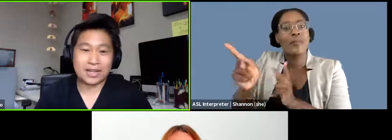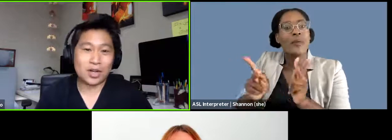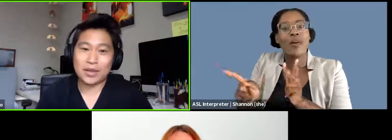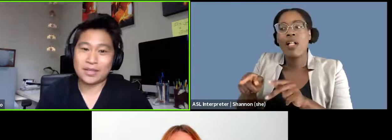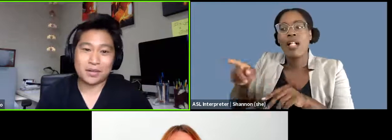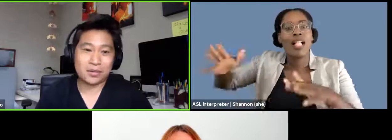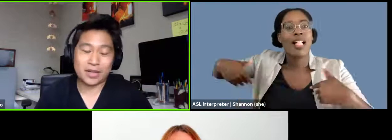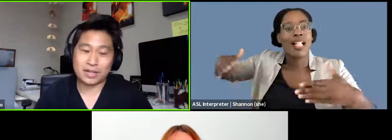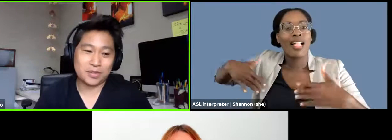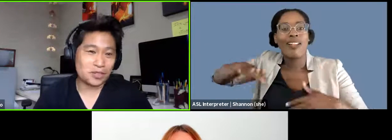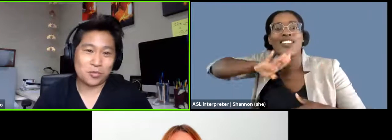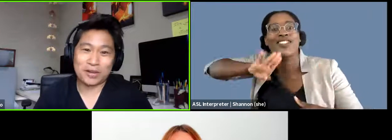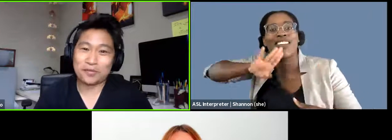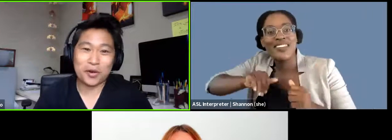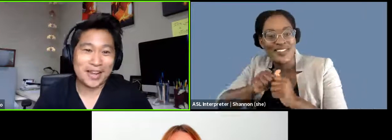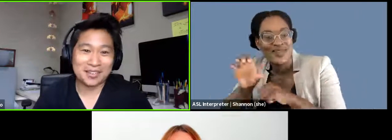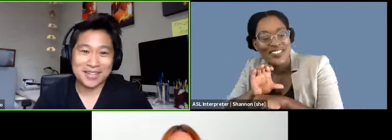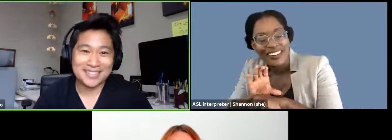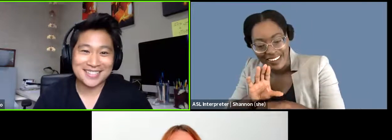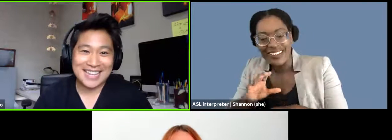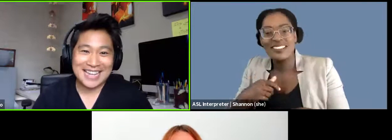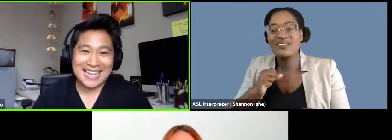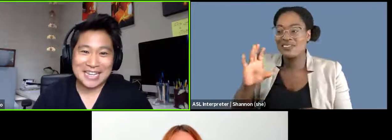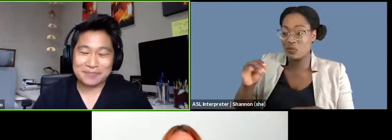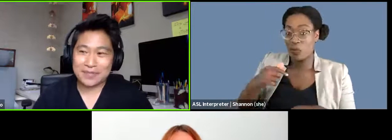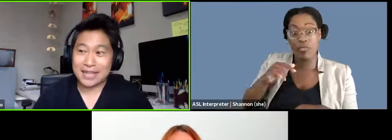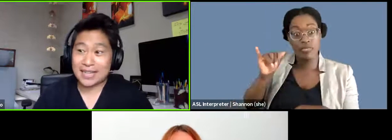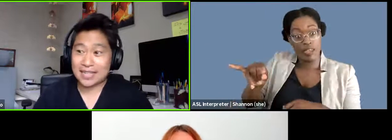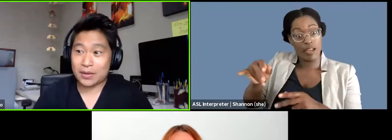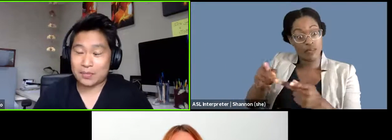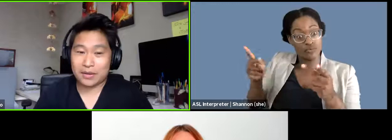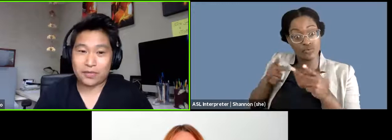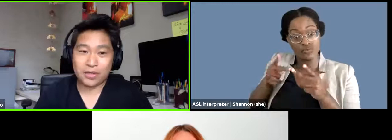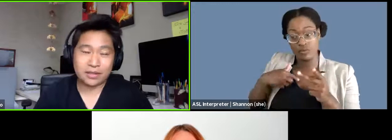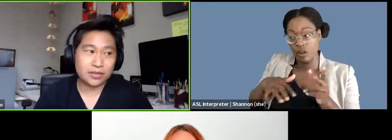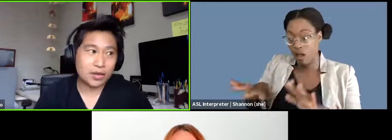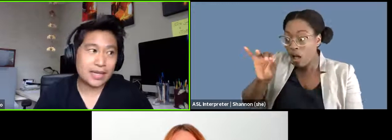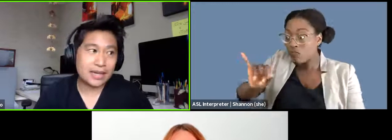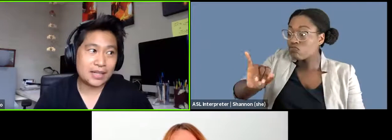Had no idea what it was but went for it. That's how I got my foot in the door and I